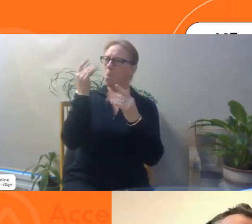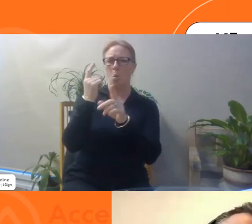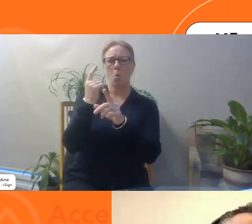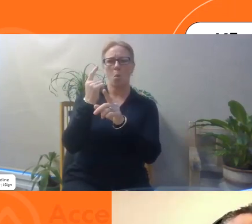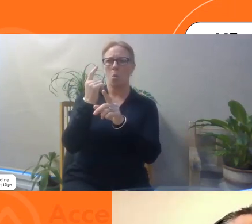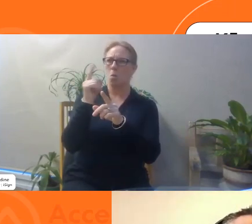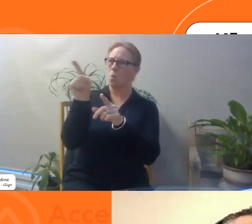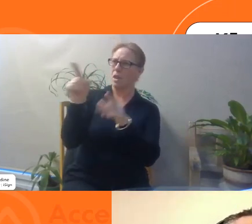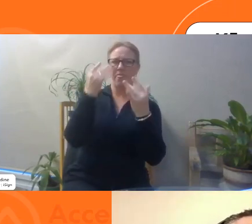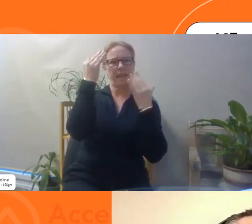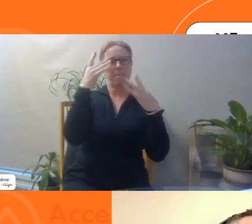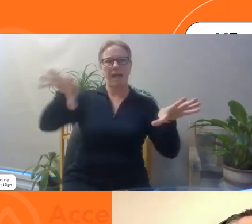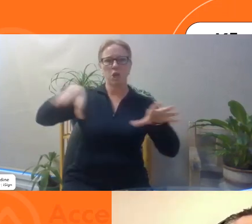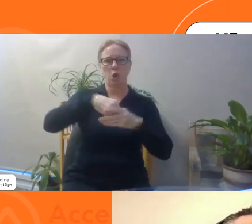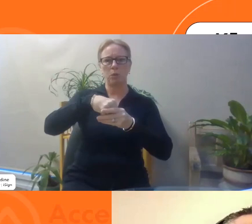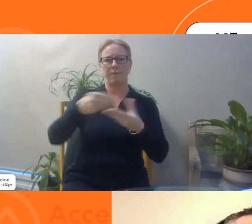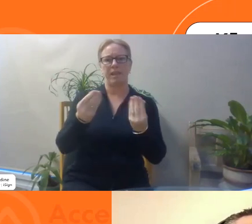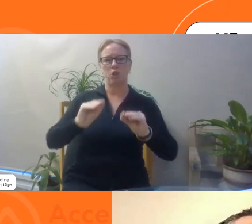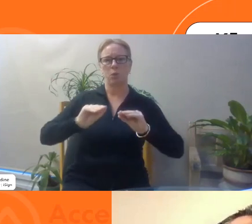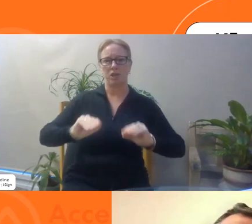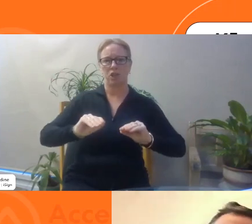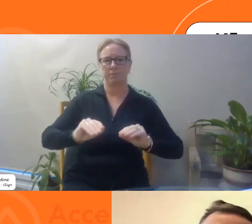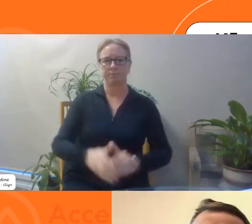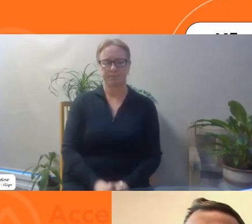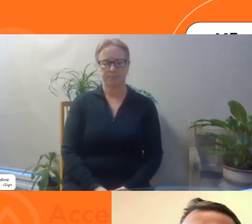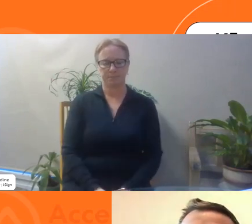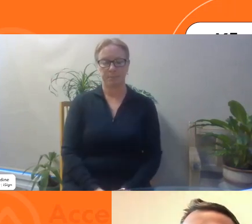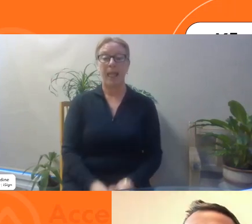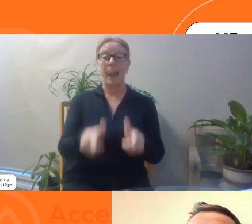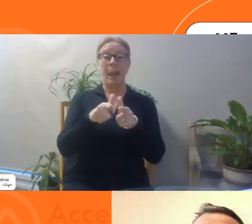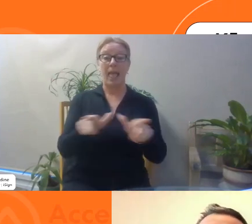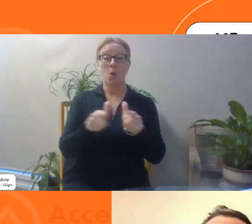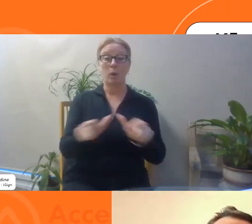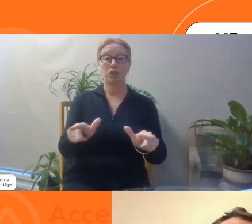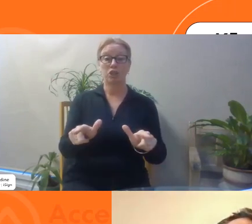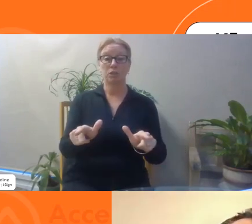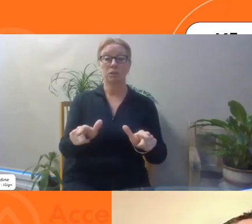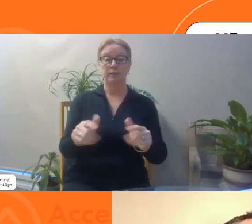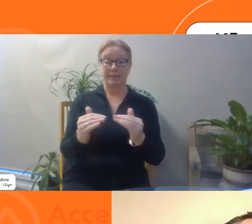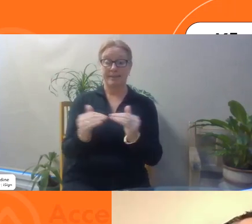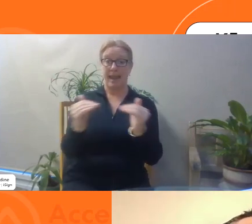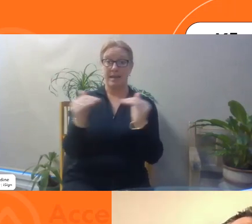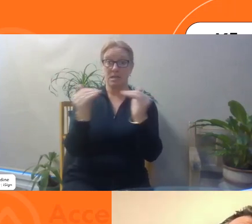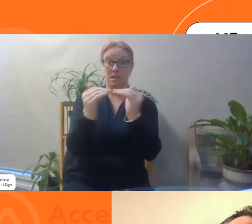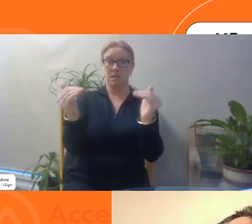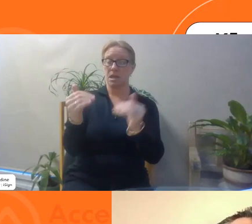inclusive education. The language in the standards asks, or require